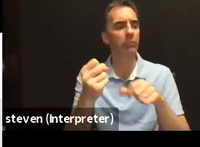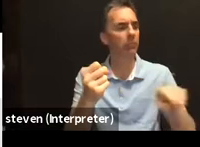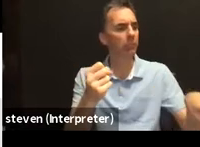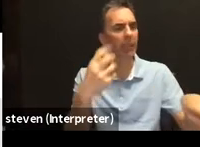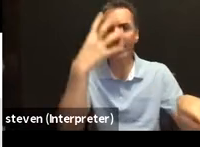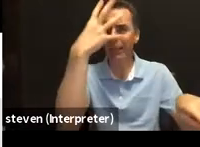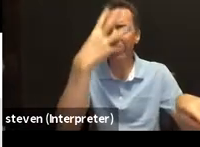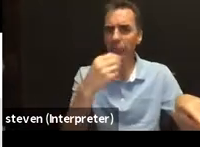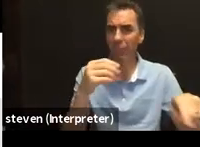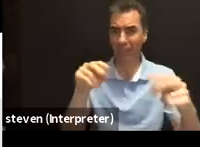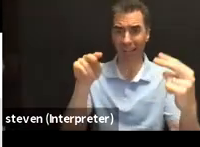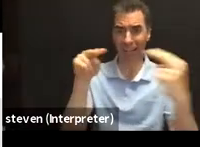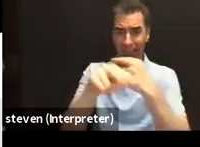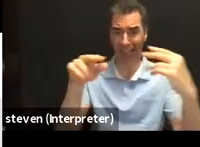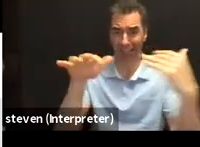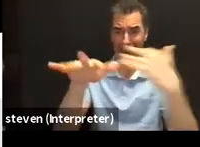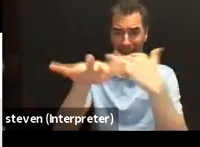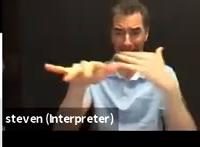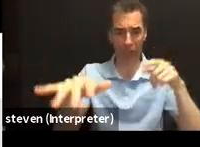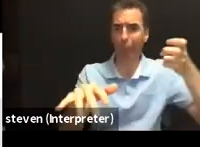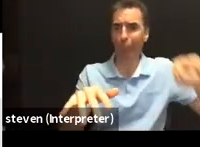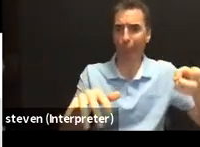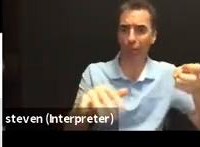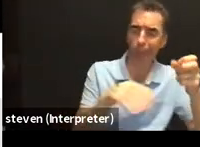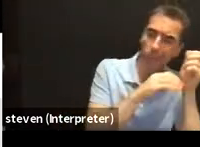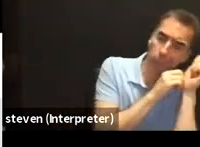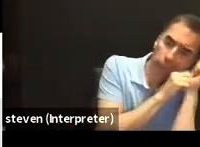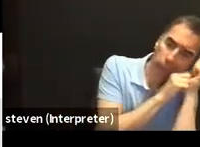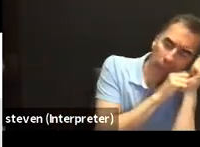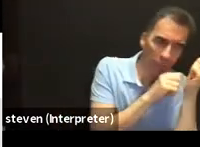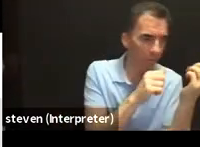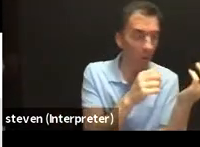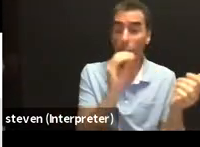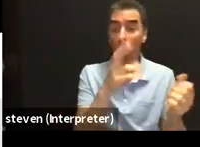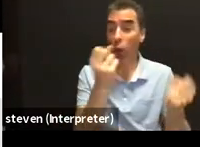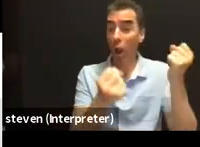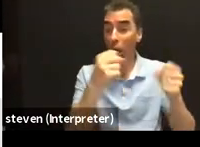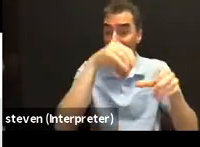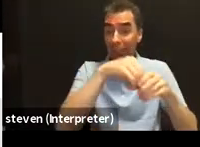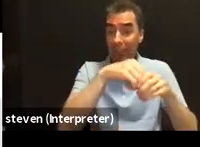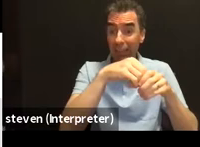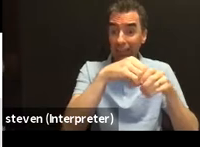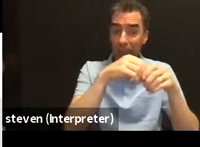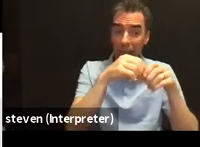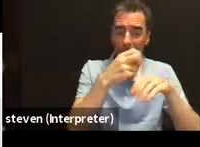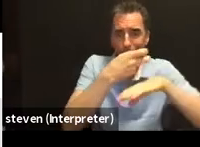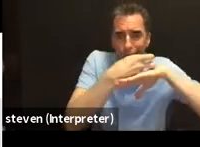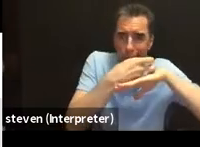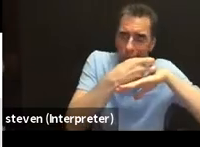maria.rodriguez: Freeway people that are staying in the vehicle. So oftentimes people. That's all they have. And so they'll be sleeping, the vehicles and a Walmart parking lot.